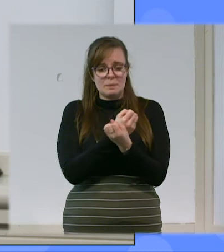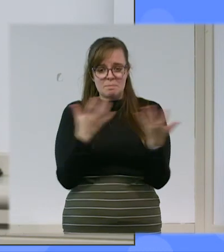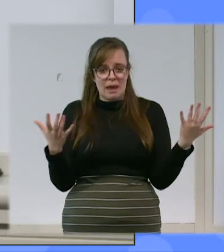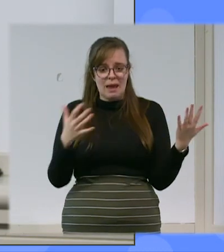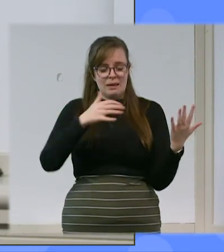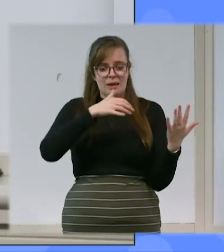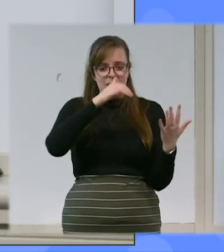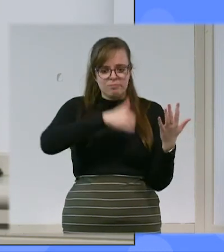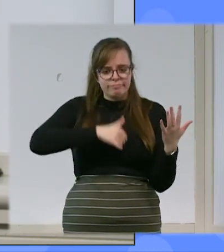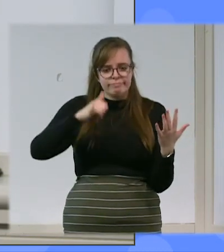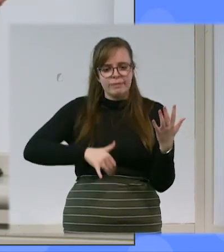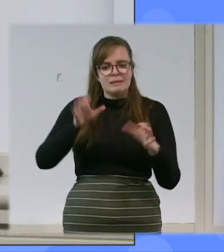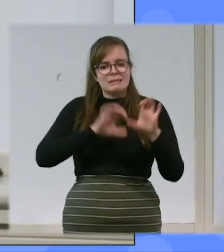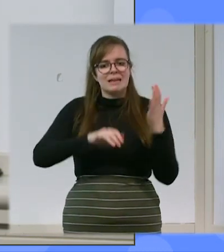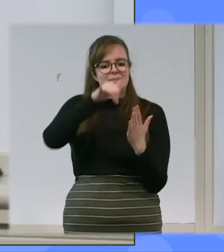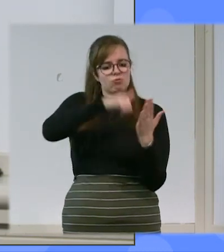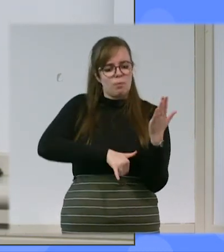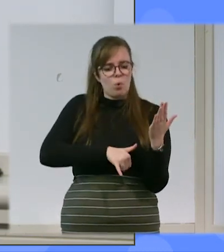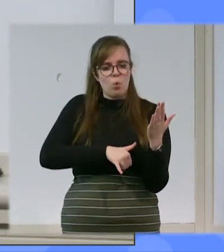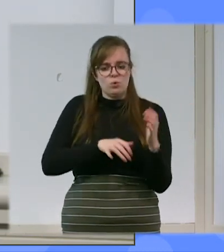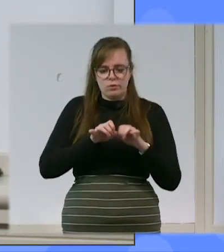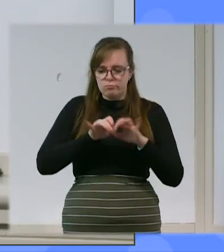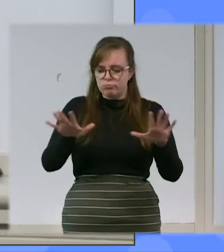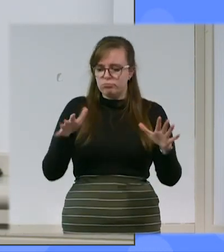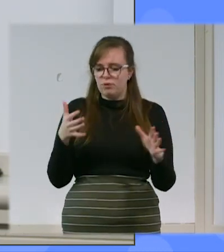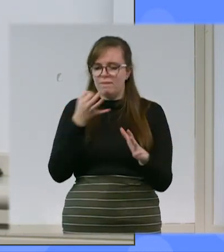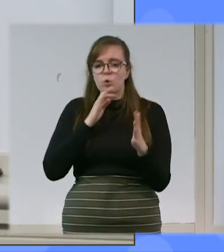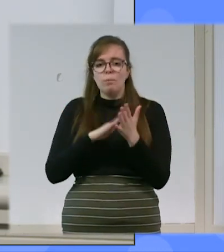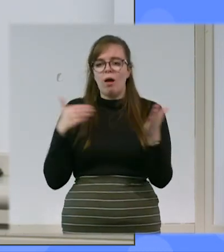reports that have been coming out over the last few months and you heard Greta